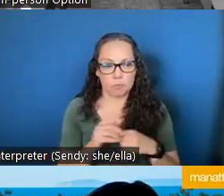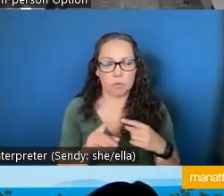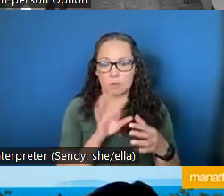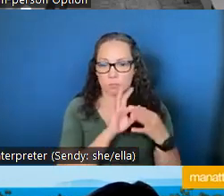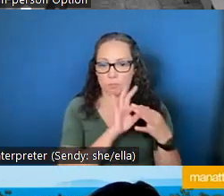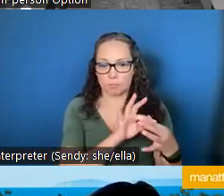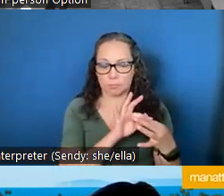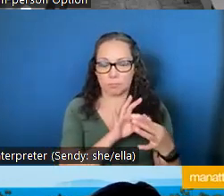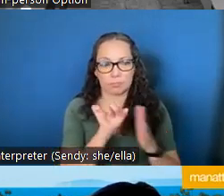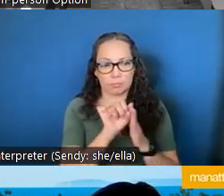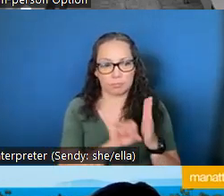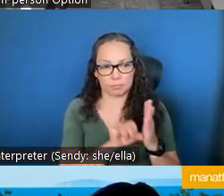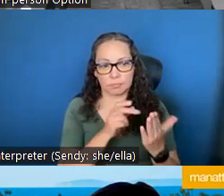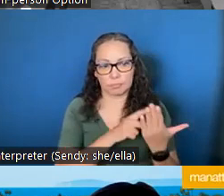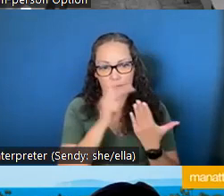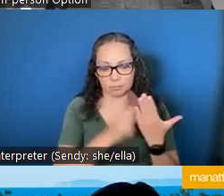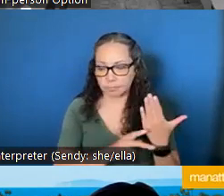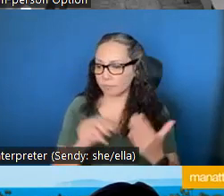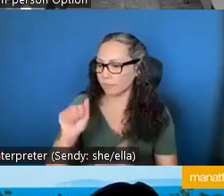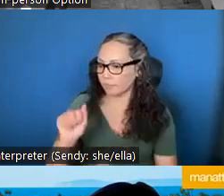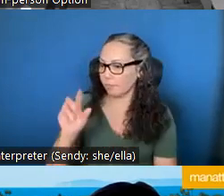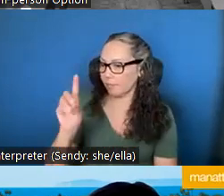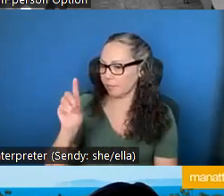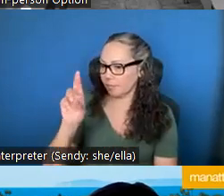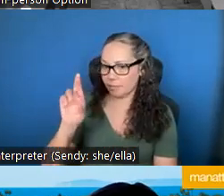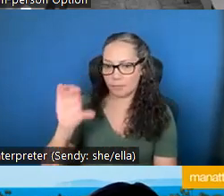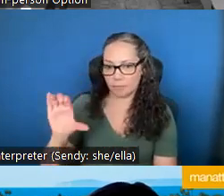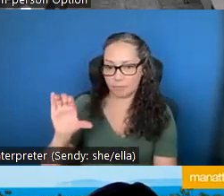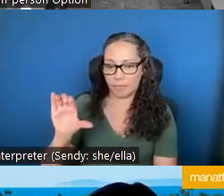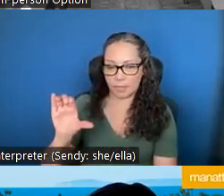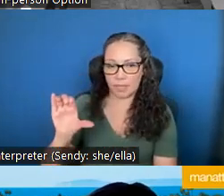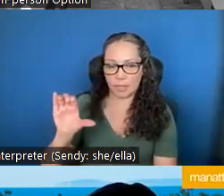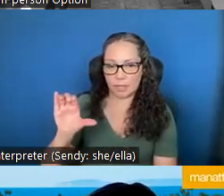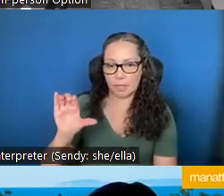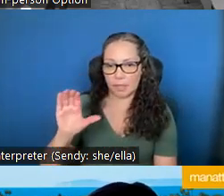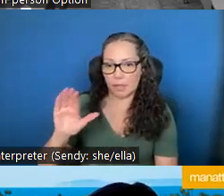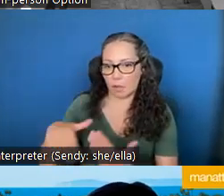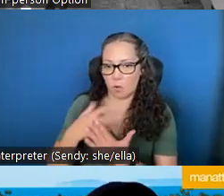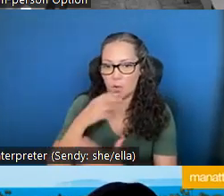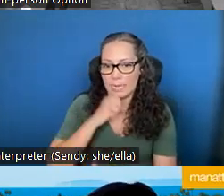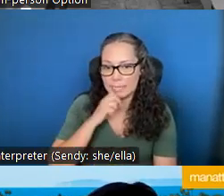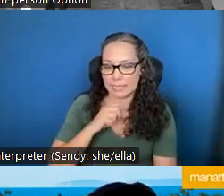just want to again clarify that adrcs we do serve uh those of all ages and disabilities thank you